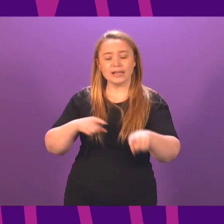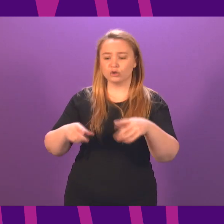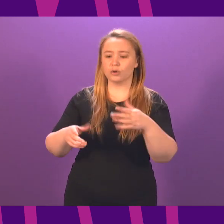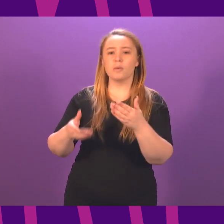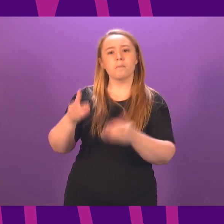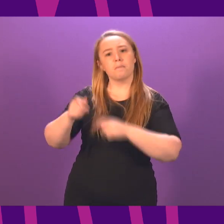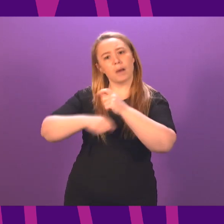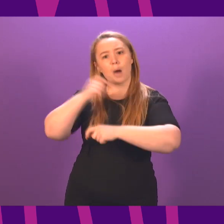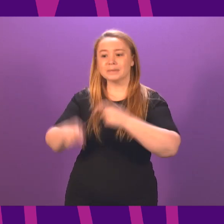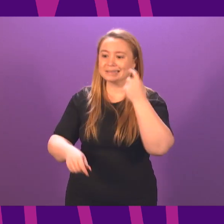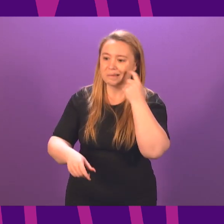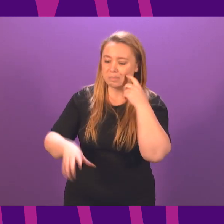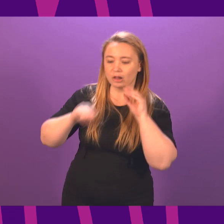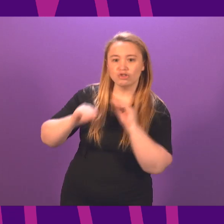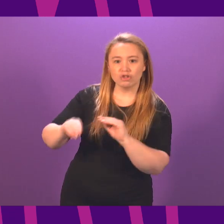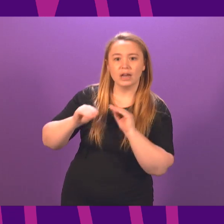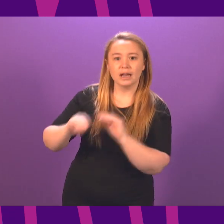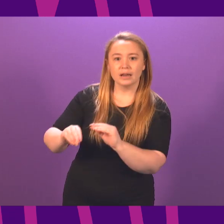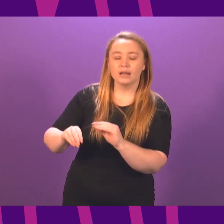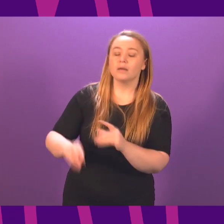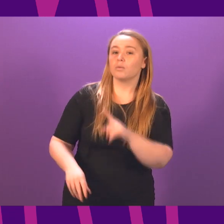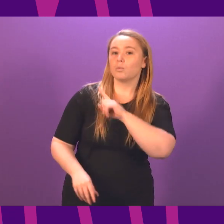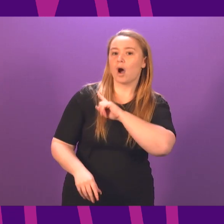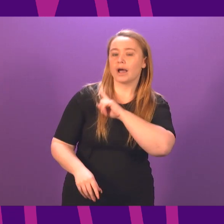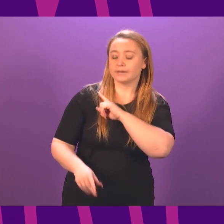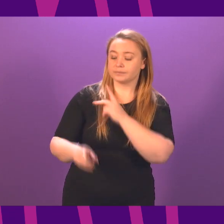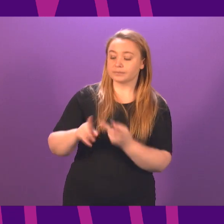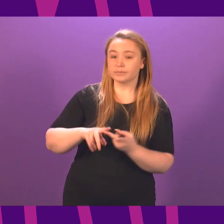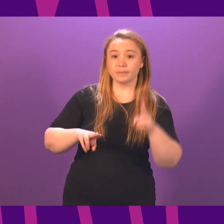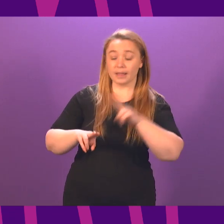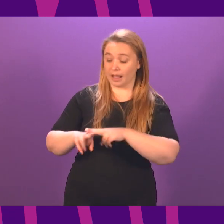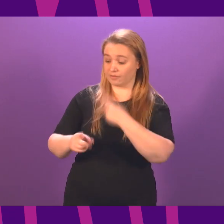important to make sure that people—particularly those who do not have recent or any experience